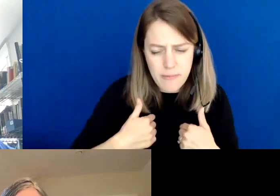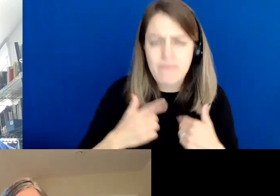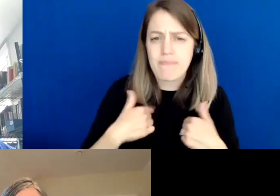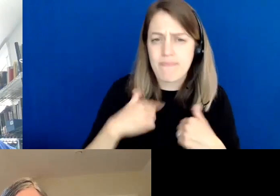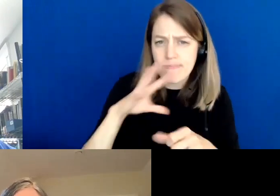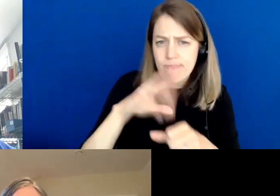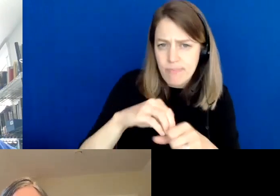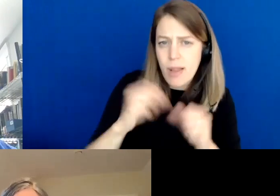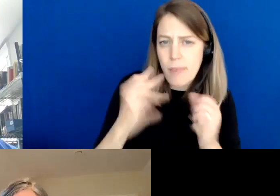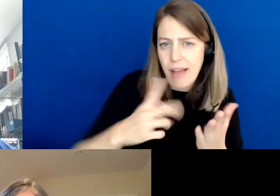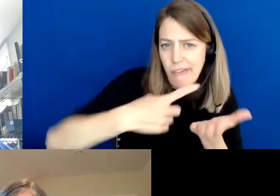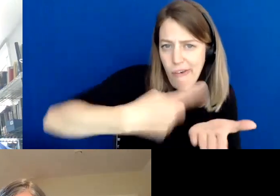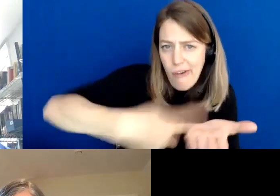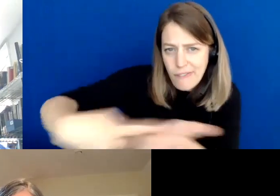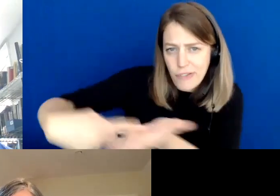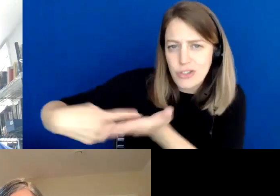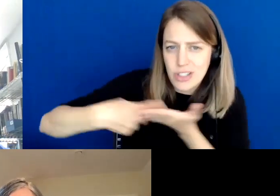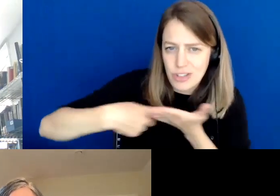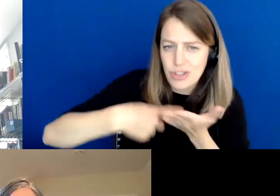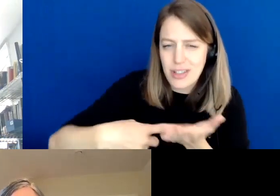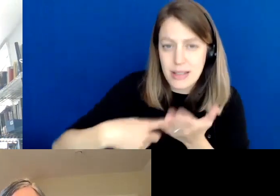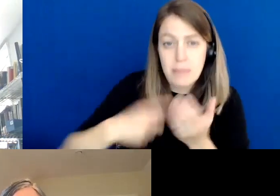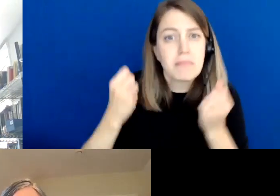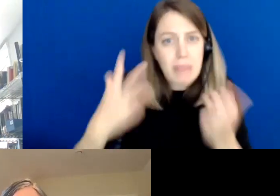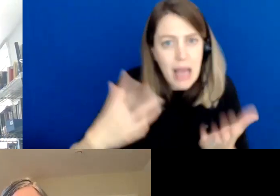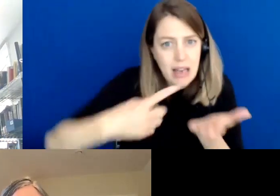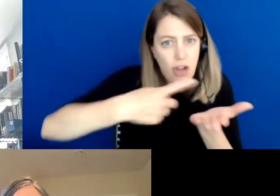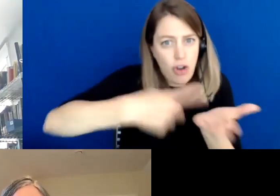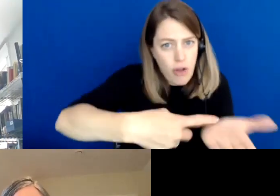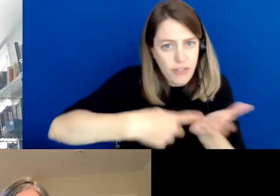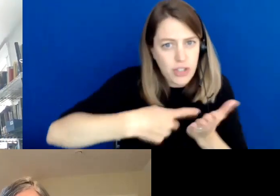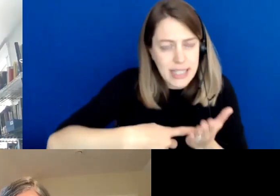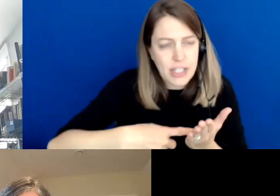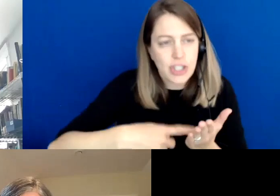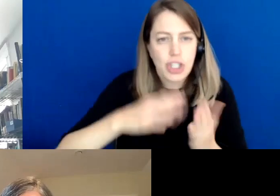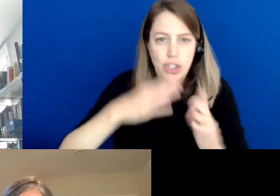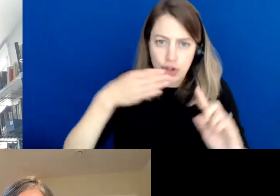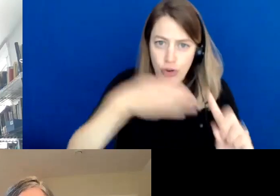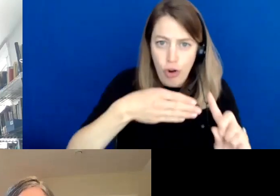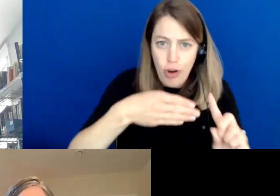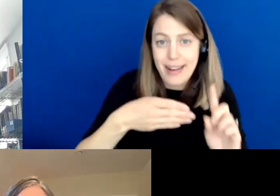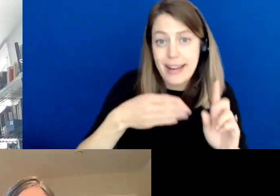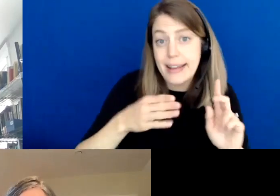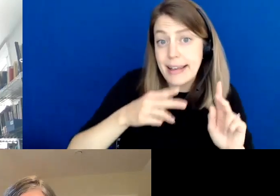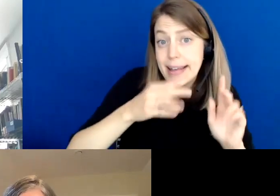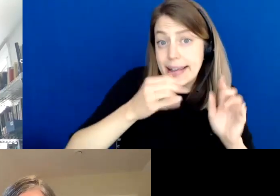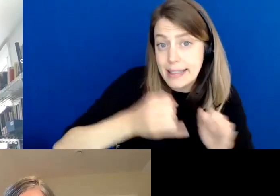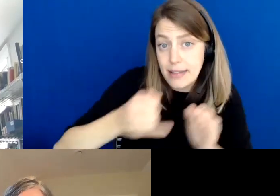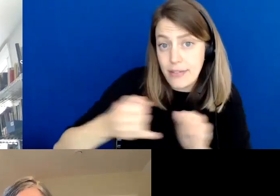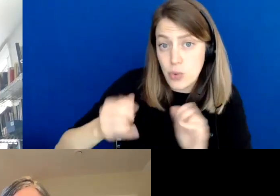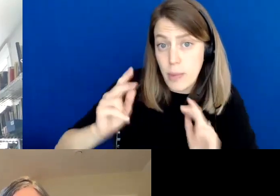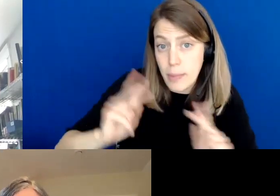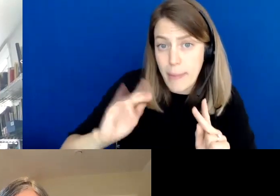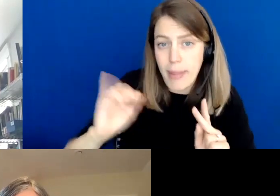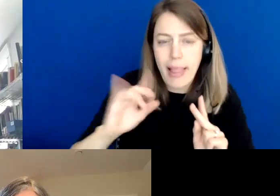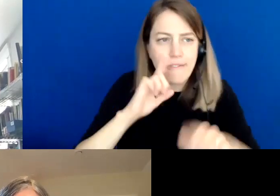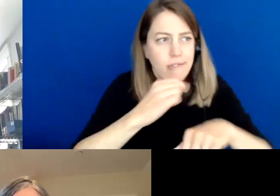many of the conversations targeted individuals. It was the attorney, it was the judge,